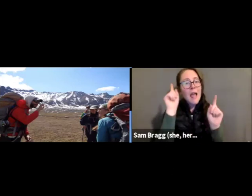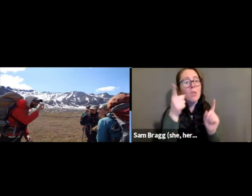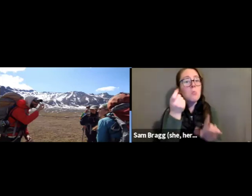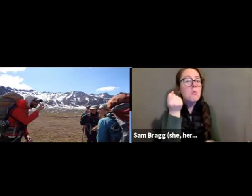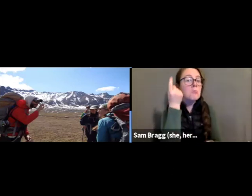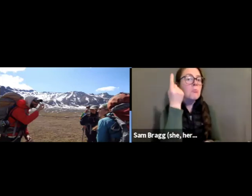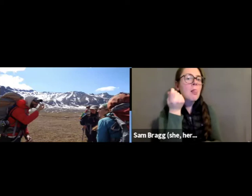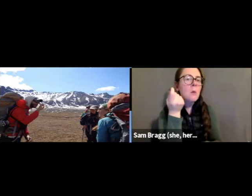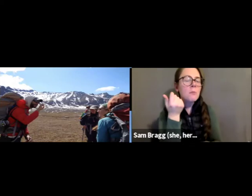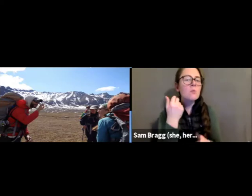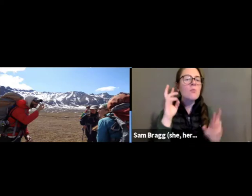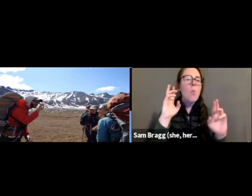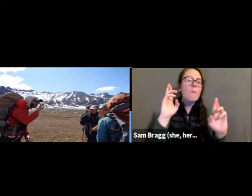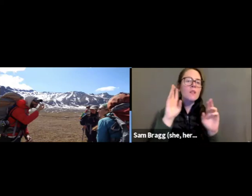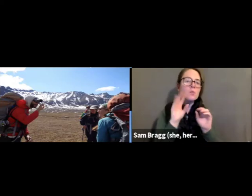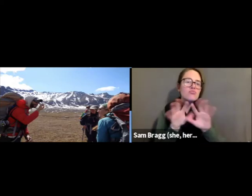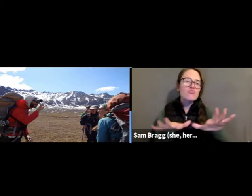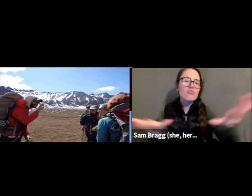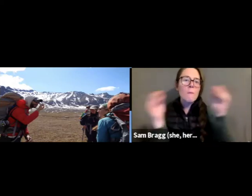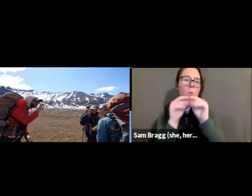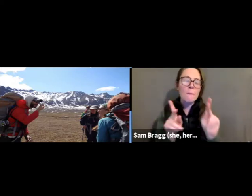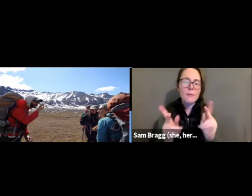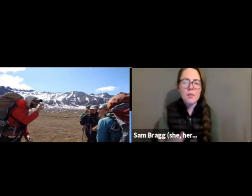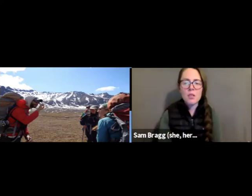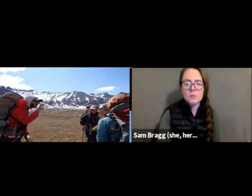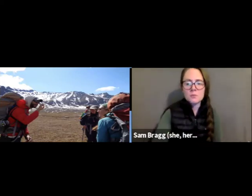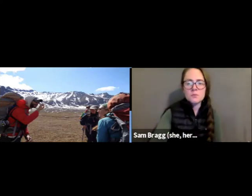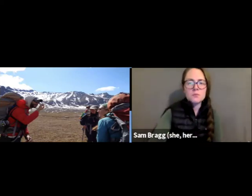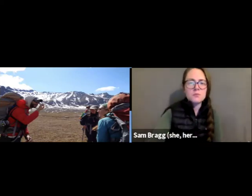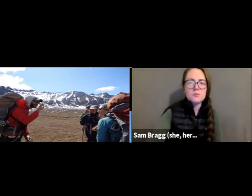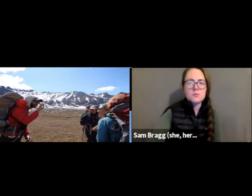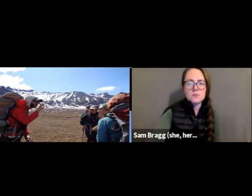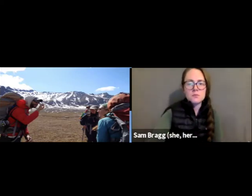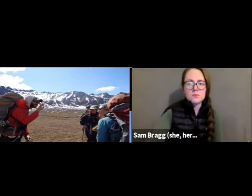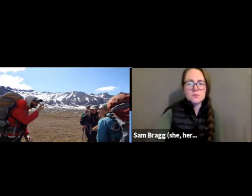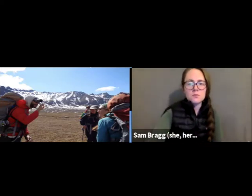just impressed and kind of shocked that they were able to see that and i hope that